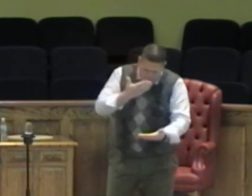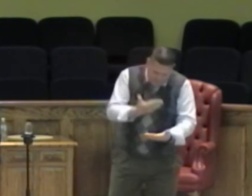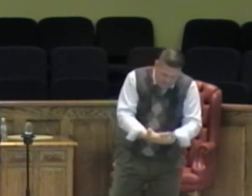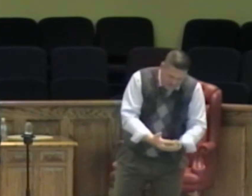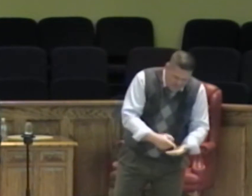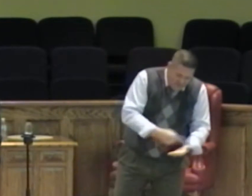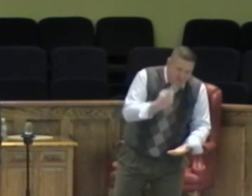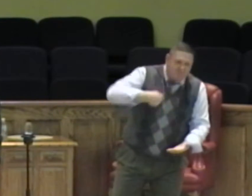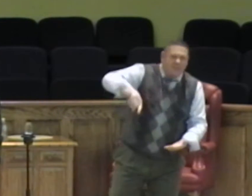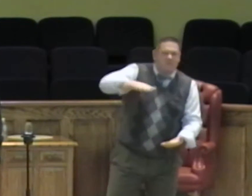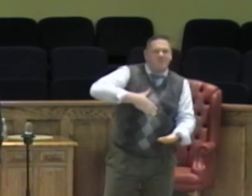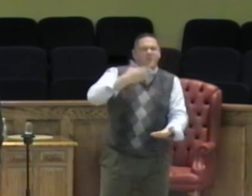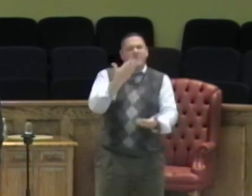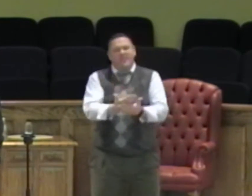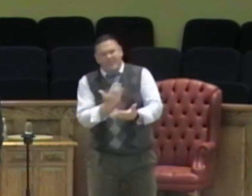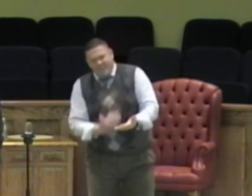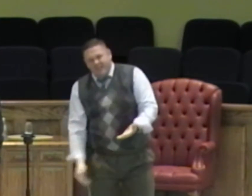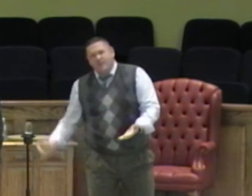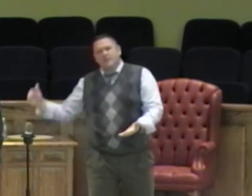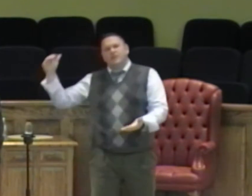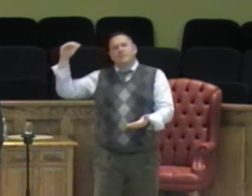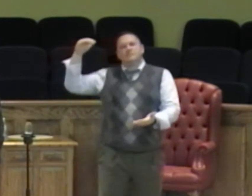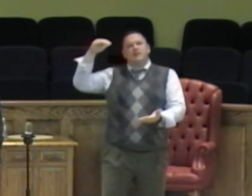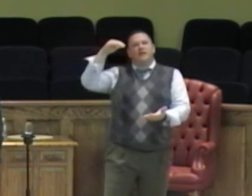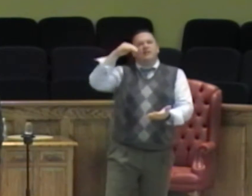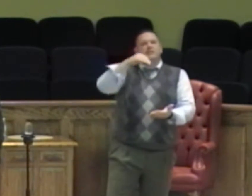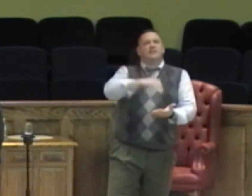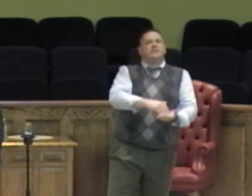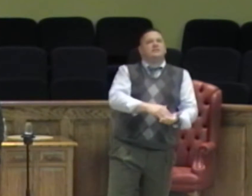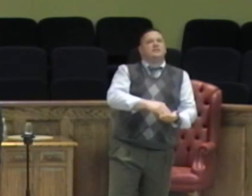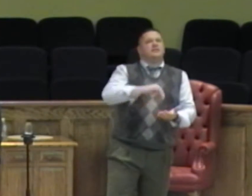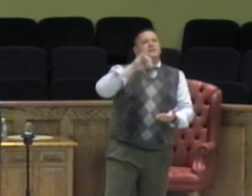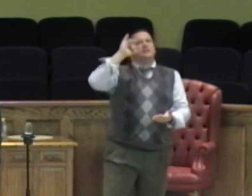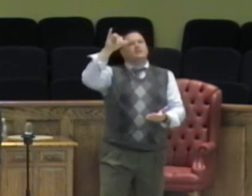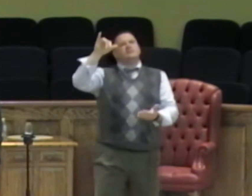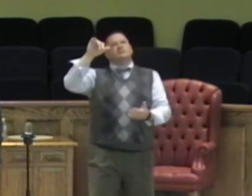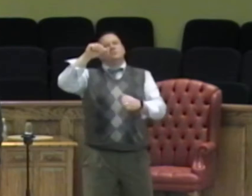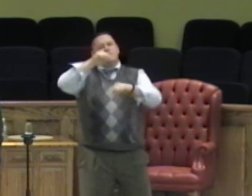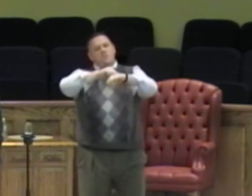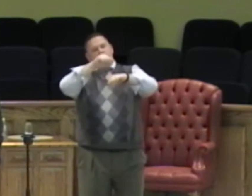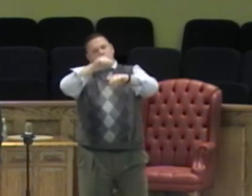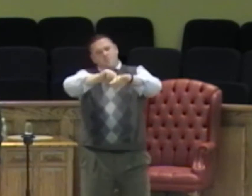So that we could be born again It's about the stone